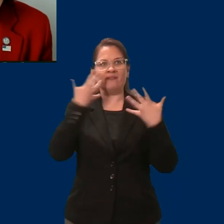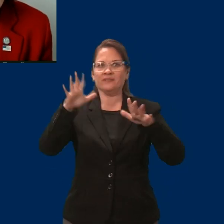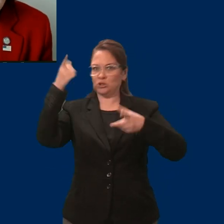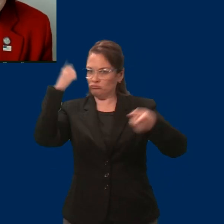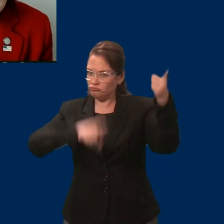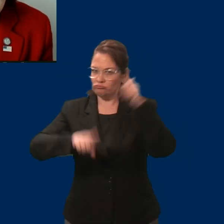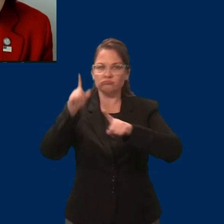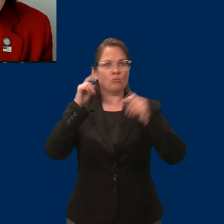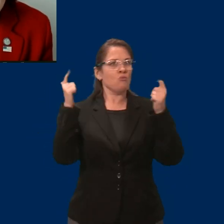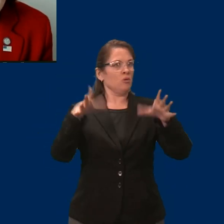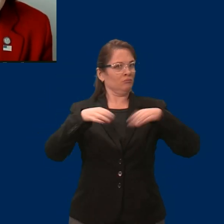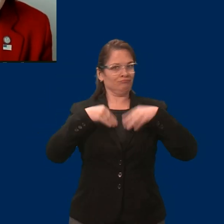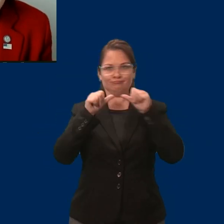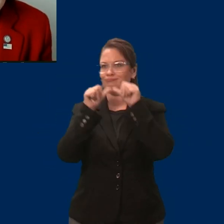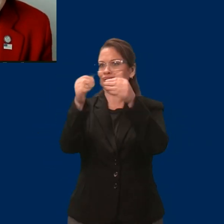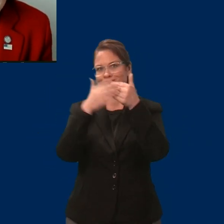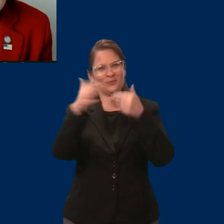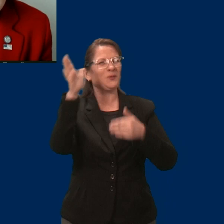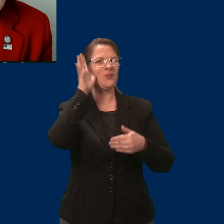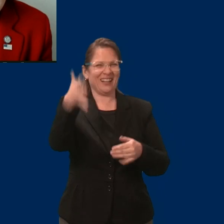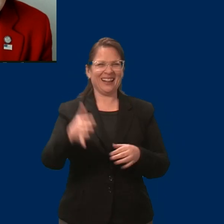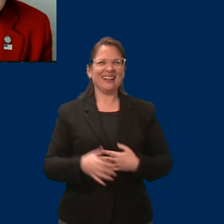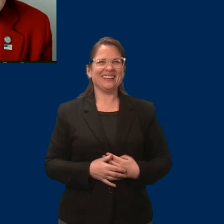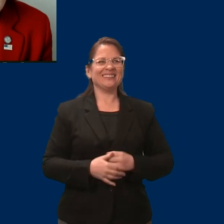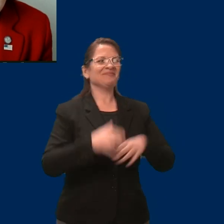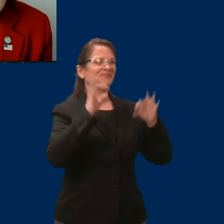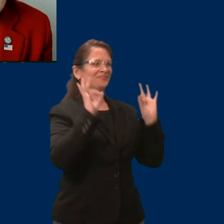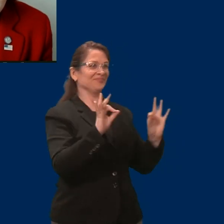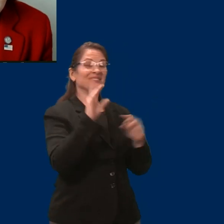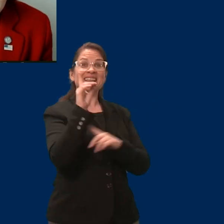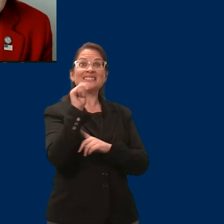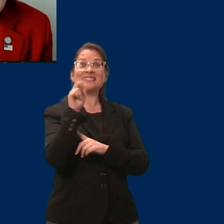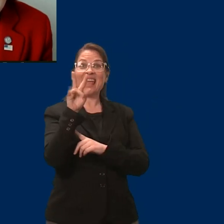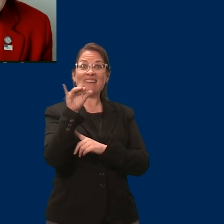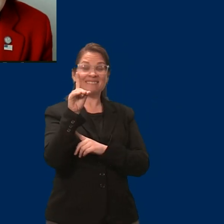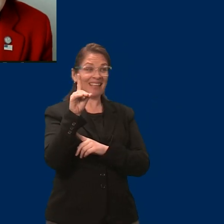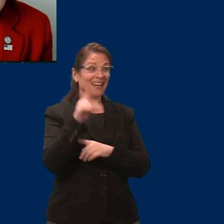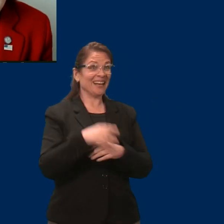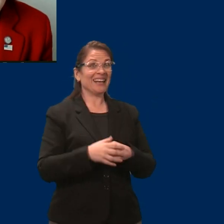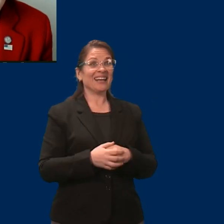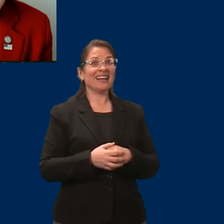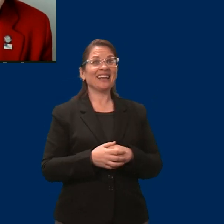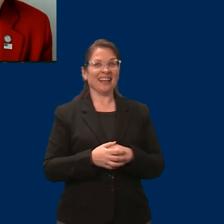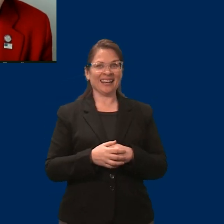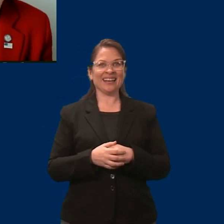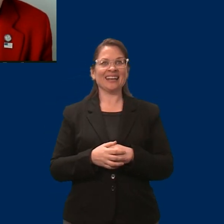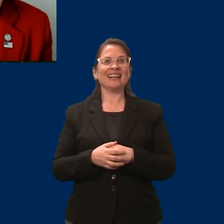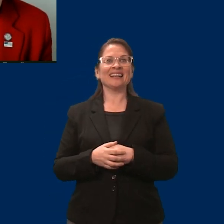(David D) That's great to hear. Thank you. (Hope) Absolutely. Thank you. Next we have my council colleague,